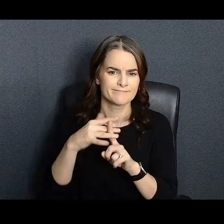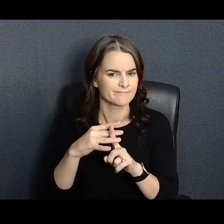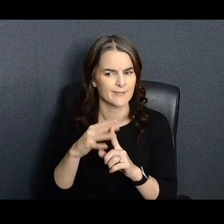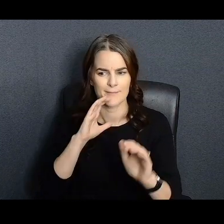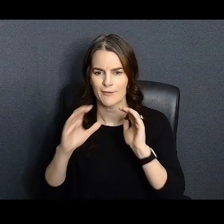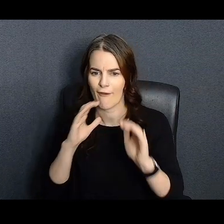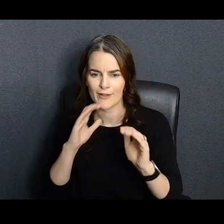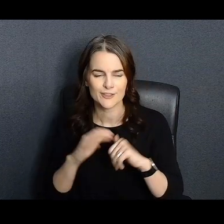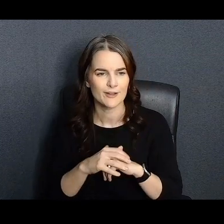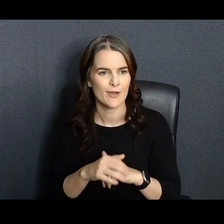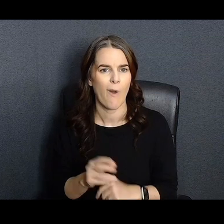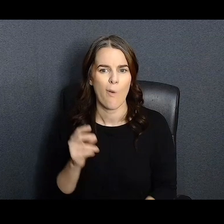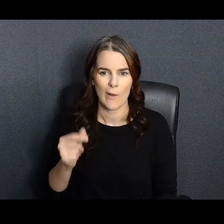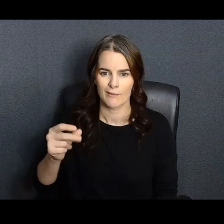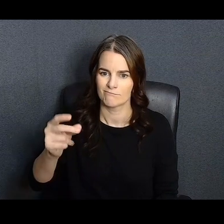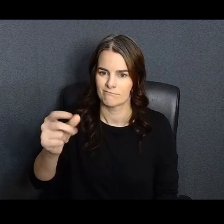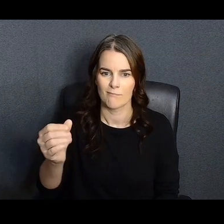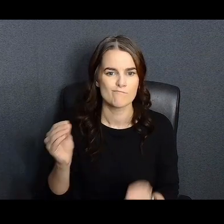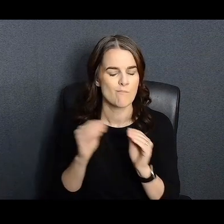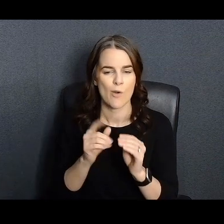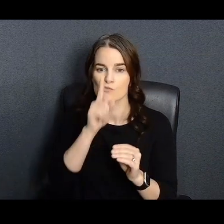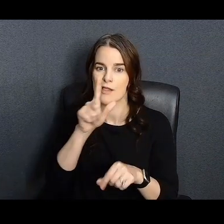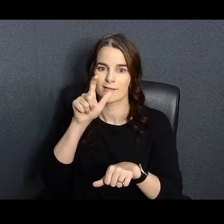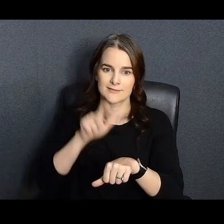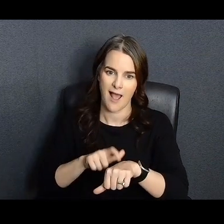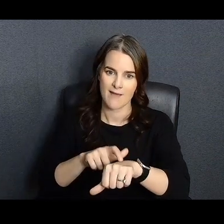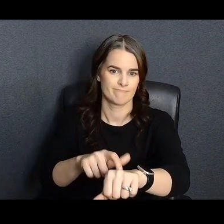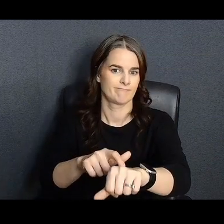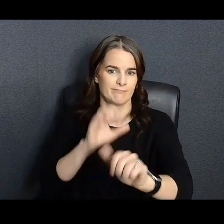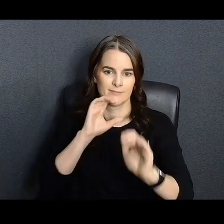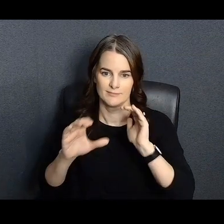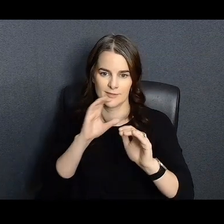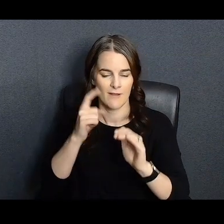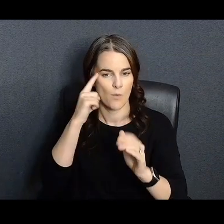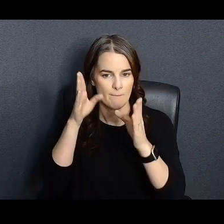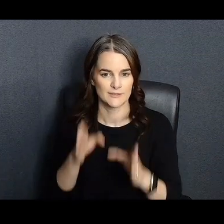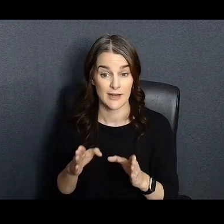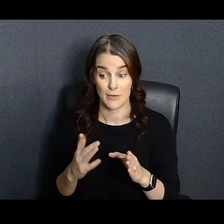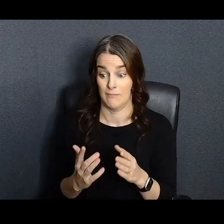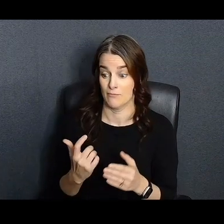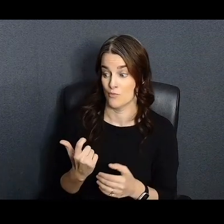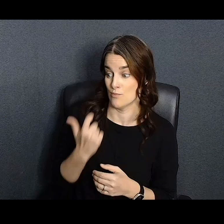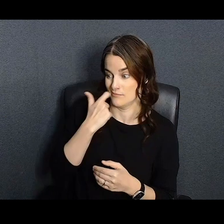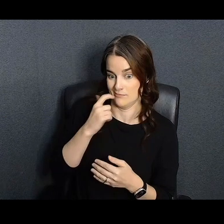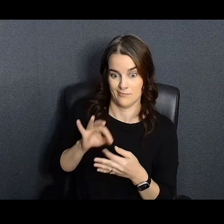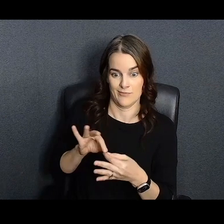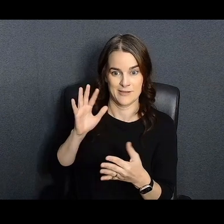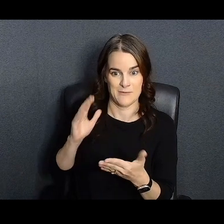Quicker, in real time communication for somebody. This is a brand new release, so very